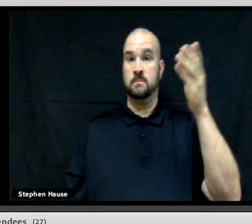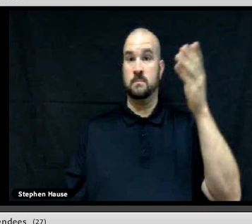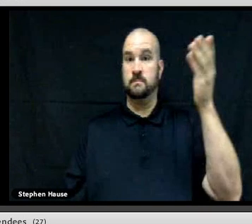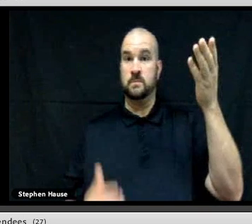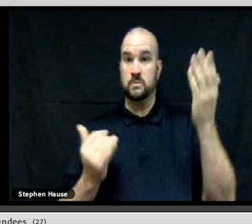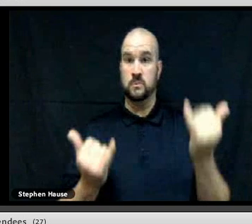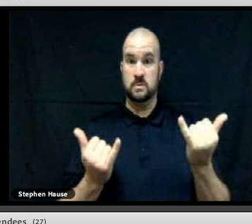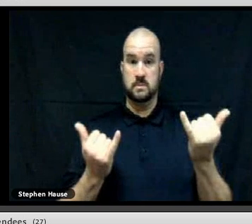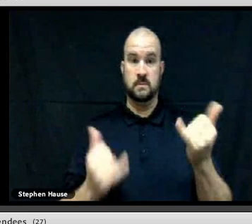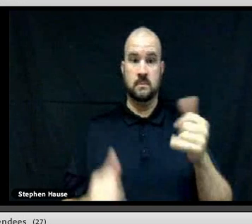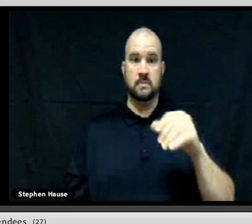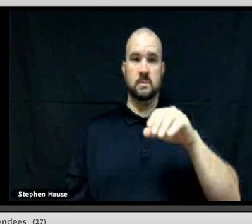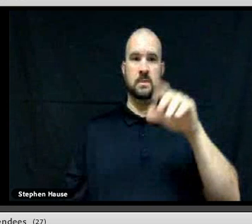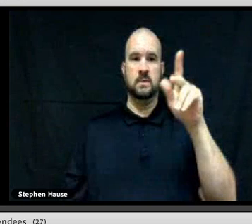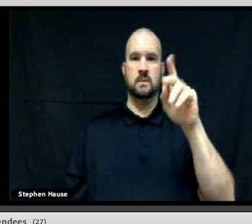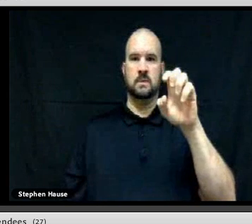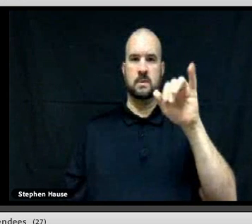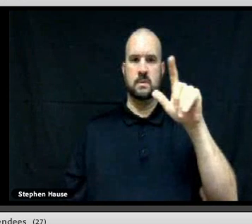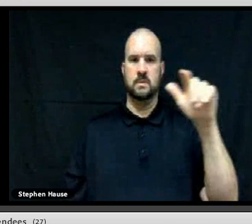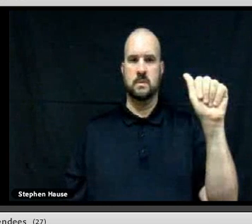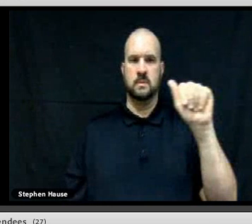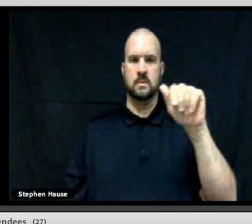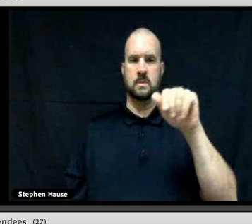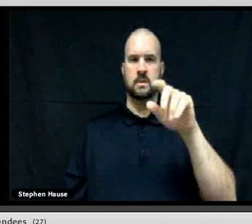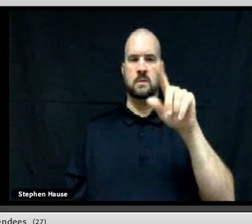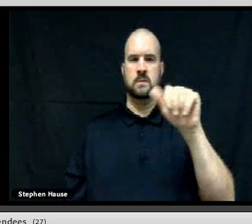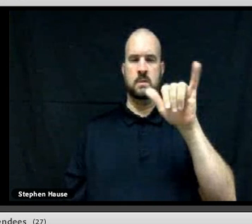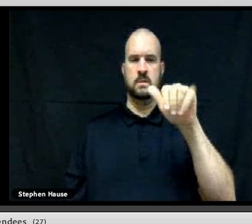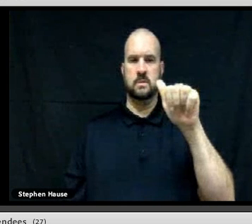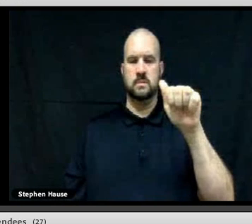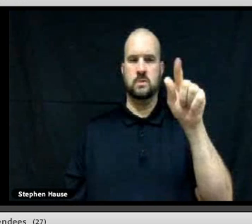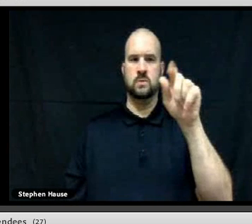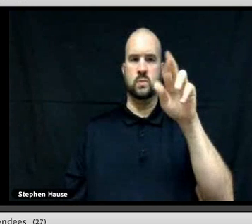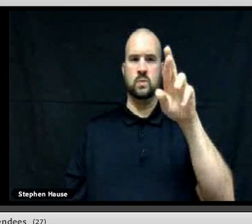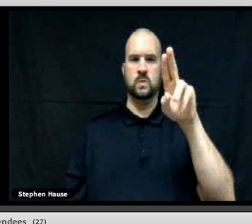Keila Zayas-Ruiz is the Sunshine State Digital Network Coordinator